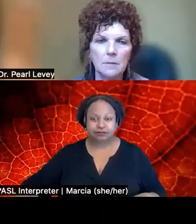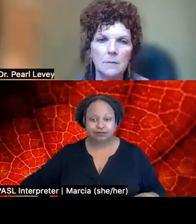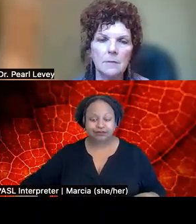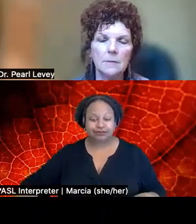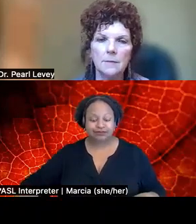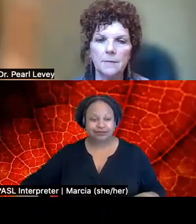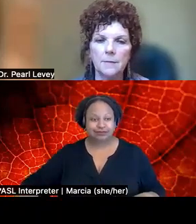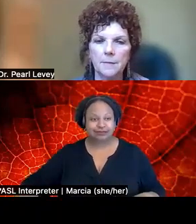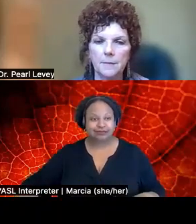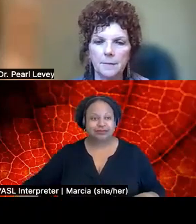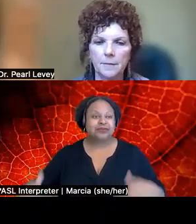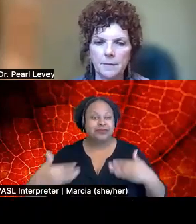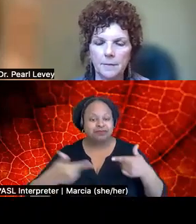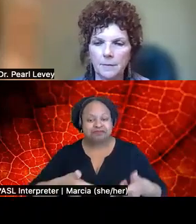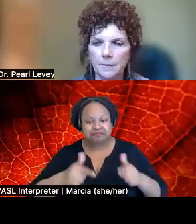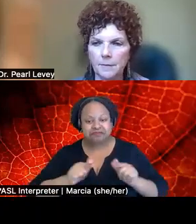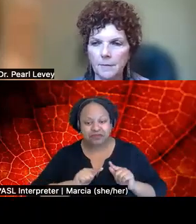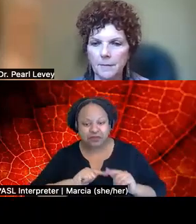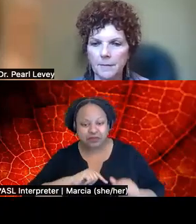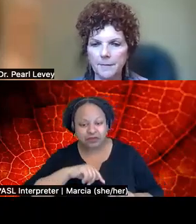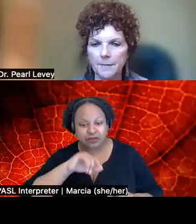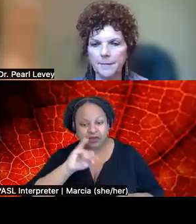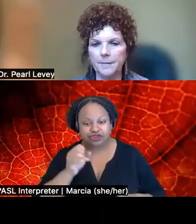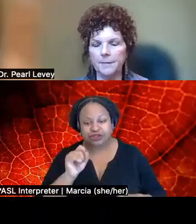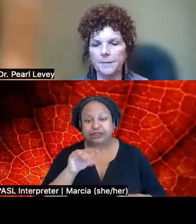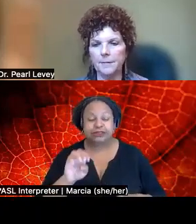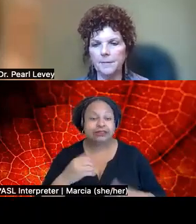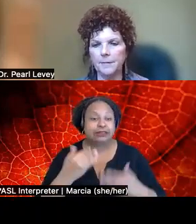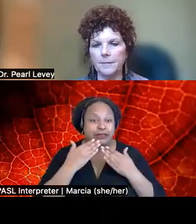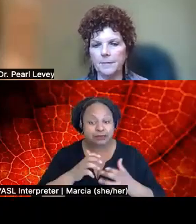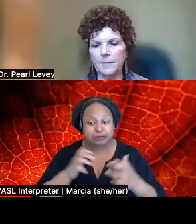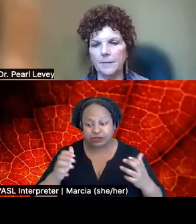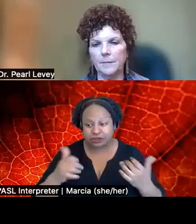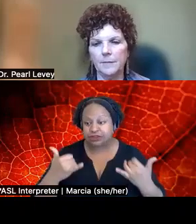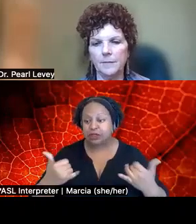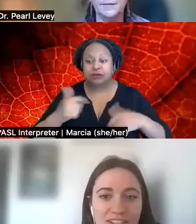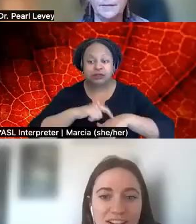Thank you so much. That actually brings us to the end of our time.